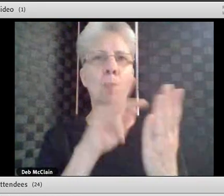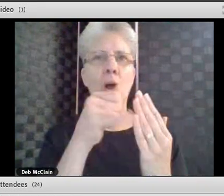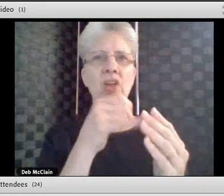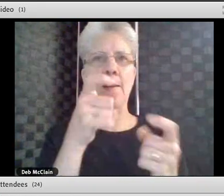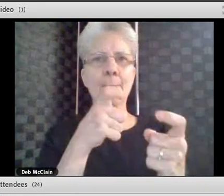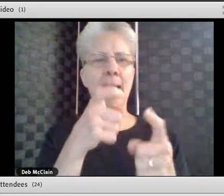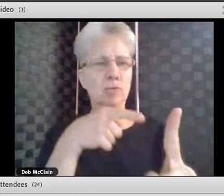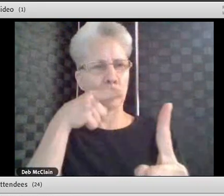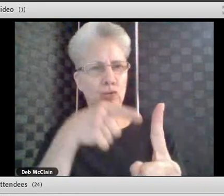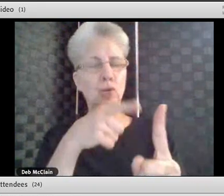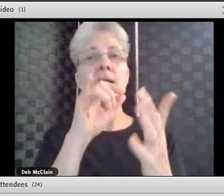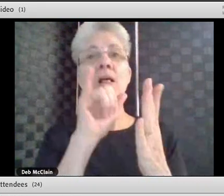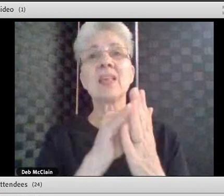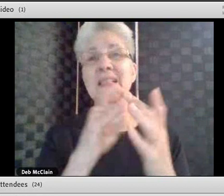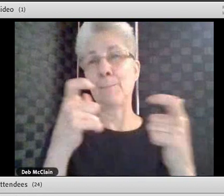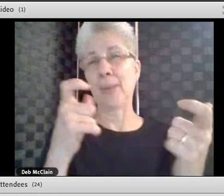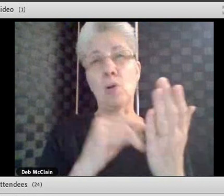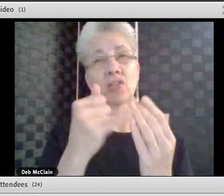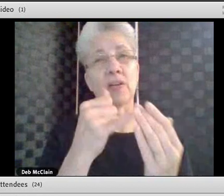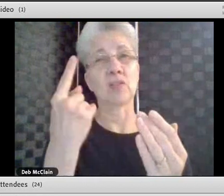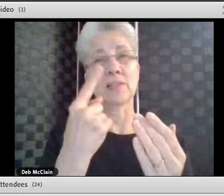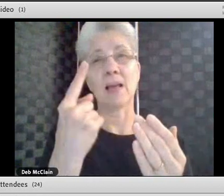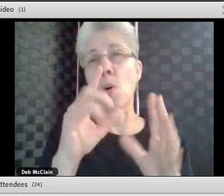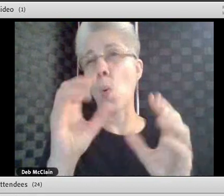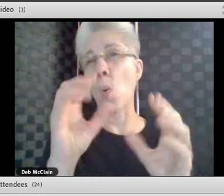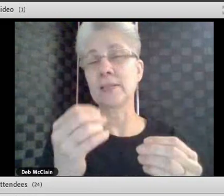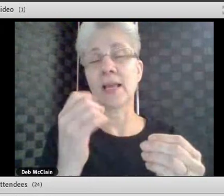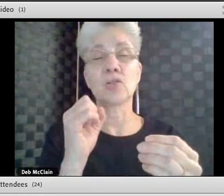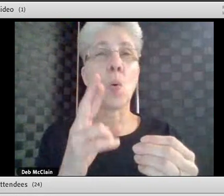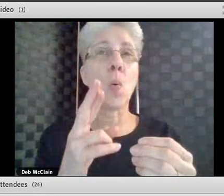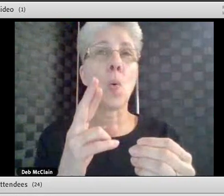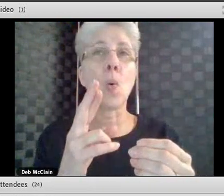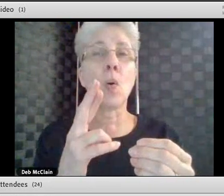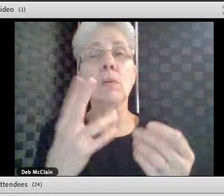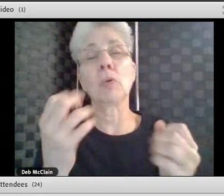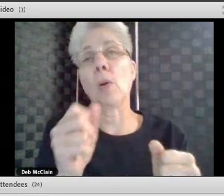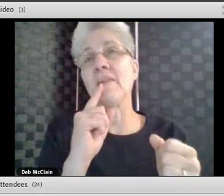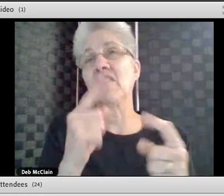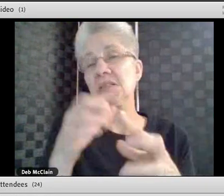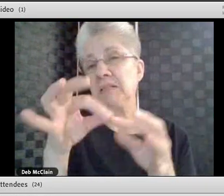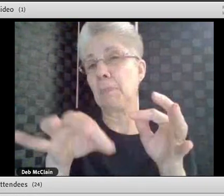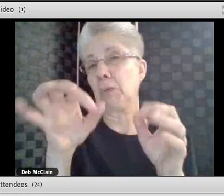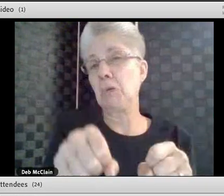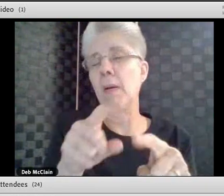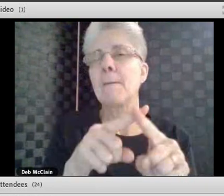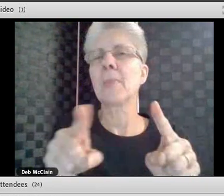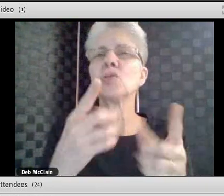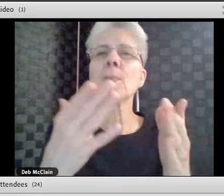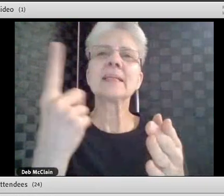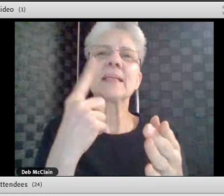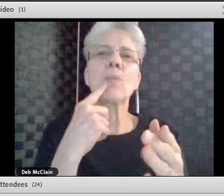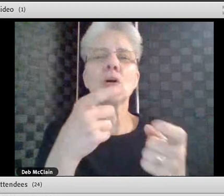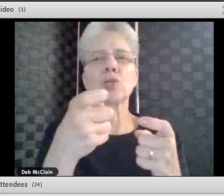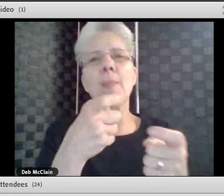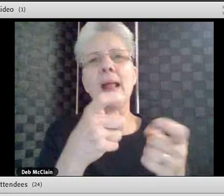that you could appoint as a project manager. This is a huge project for some organizations, or on the other hand it can be very simple,